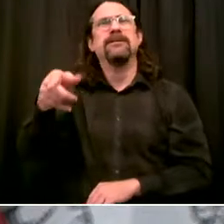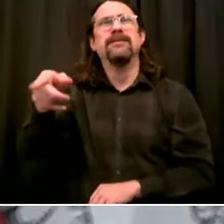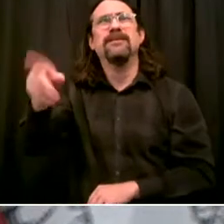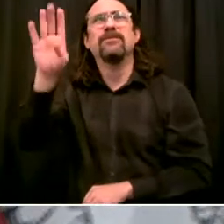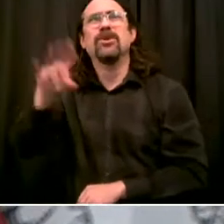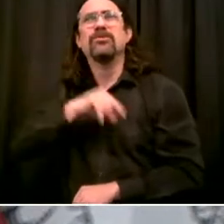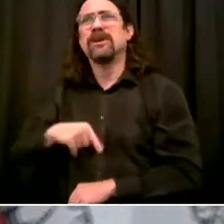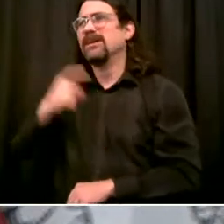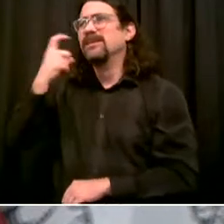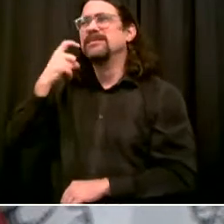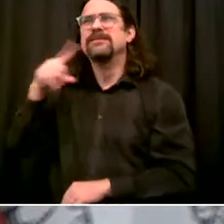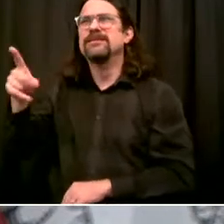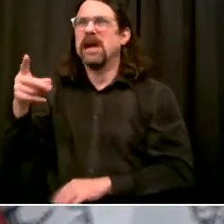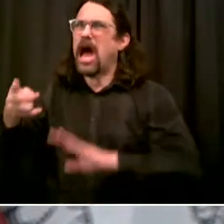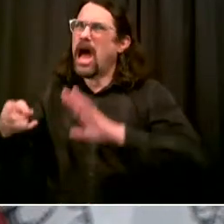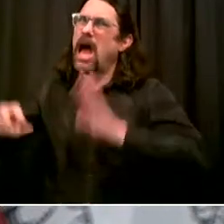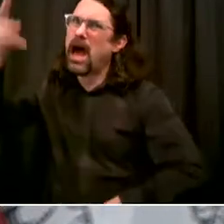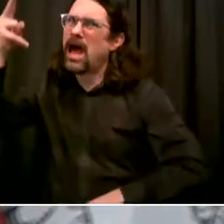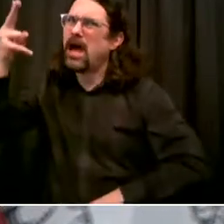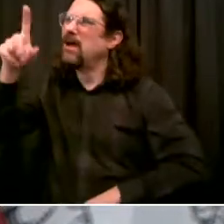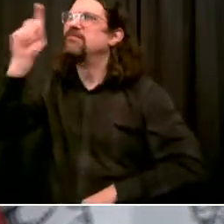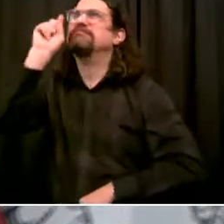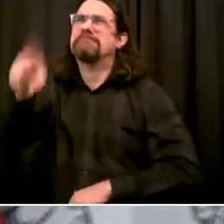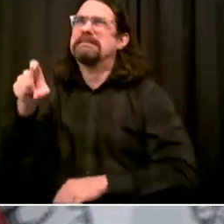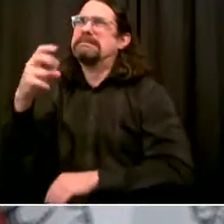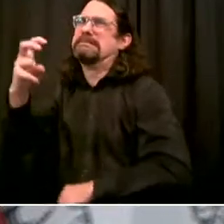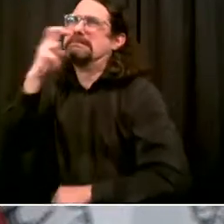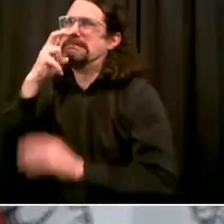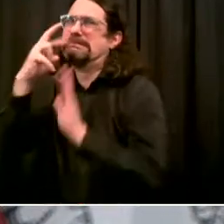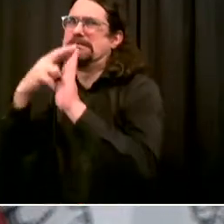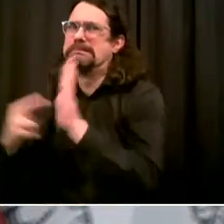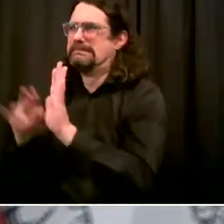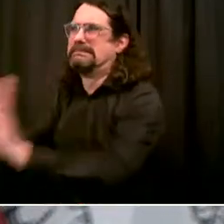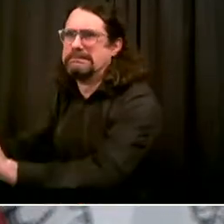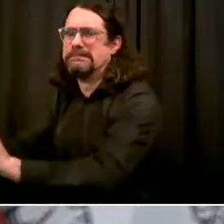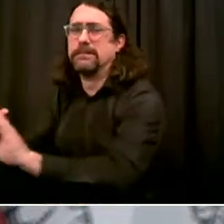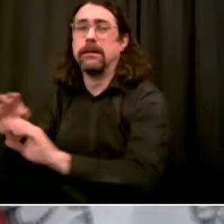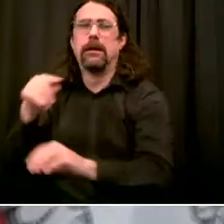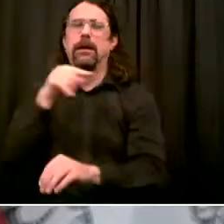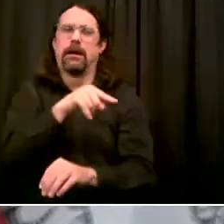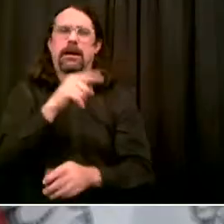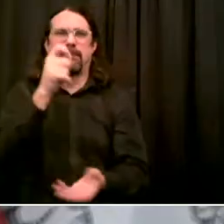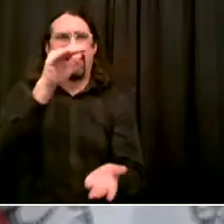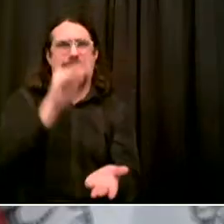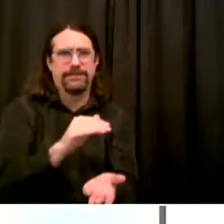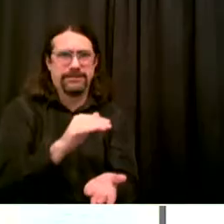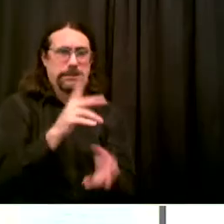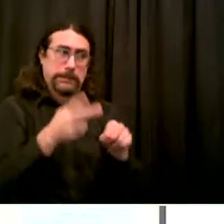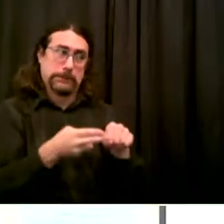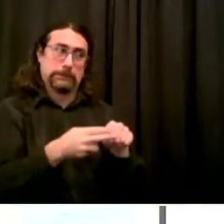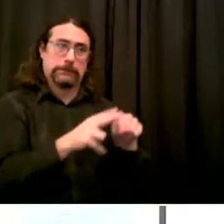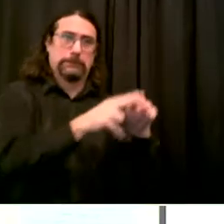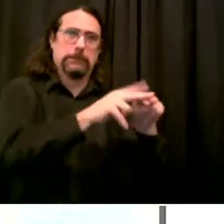RESTRICTTNIOS. OBVIOUSLY, THAT IS THE STATE'S DECISION. IT IS SOMETHING WE THTHNKI N CABE HANDLED QUICKLY WITH A LOT OF COOMMUNNY IT